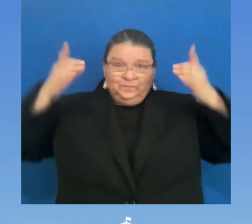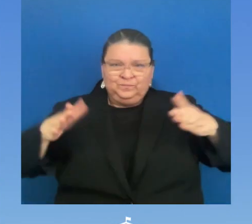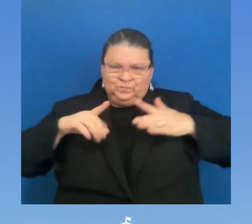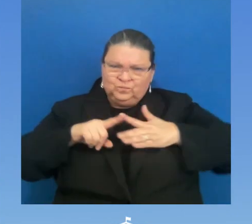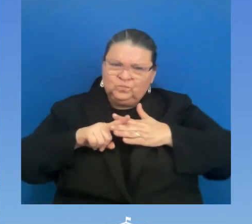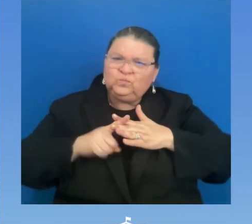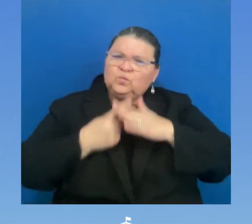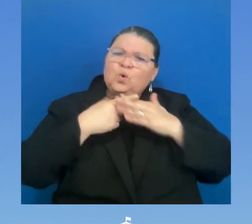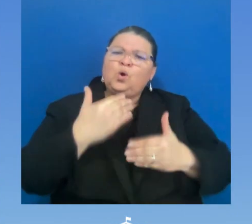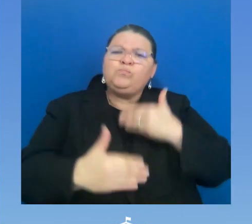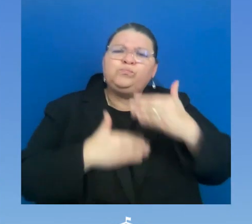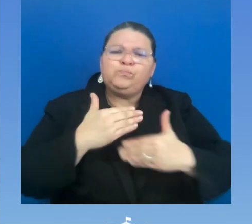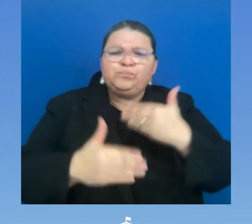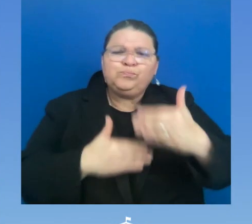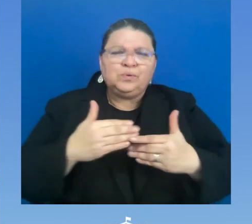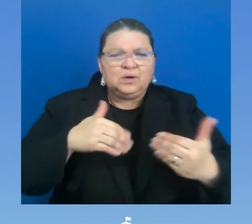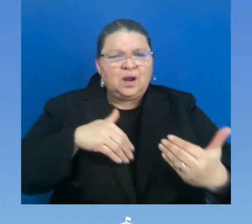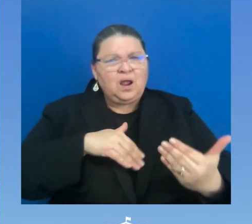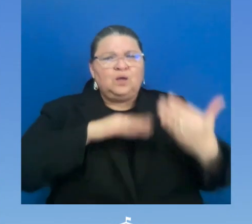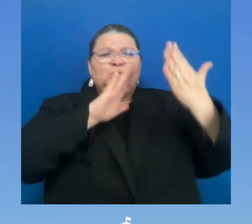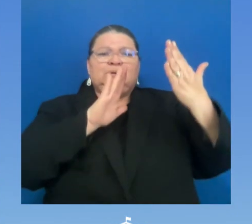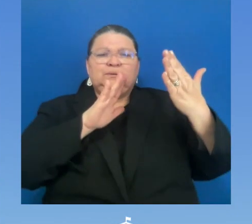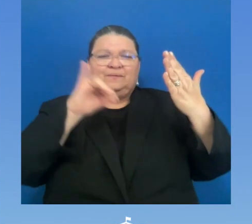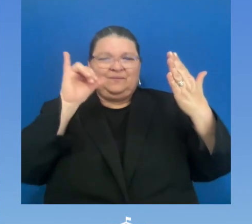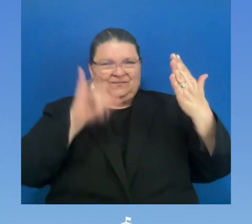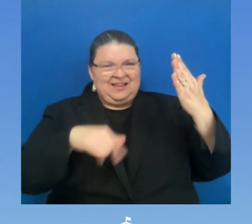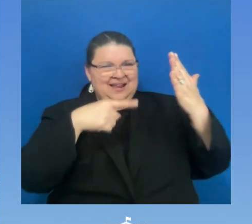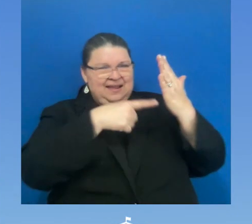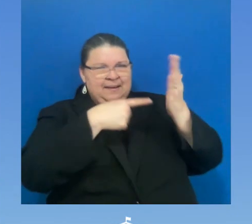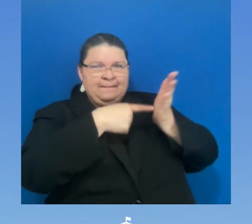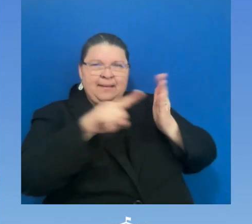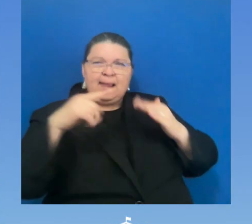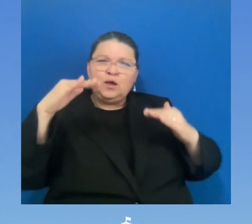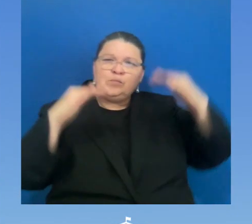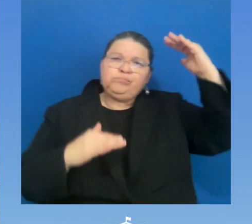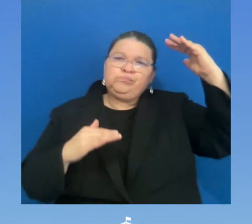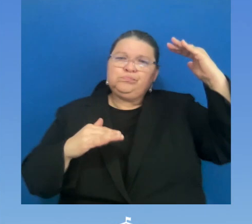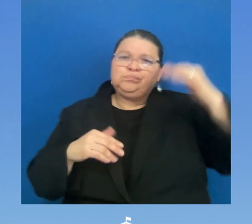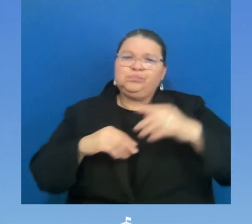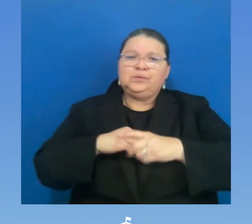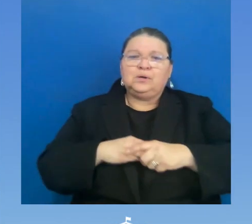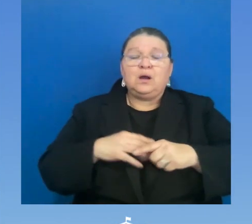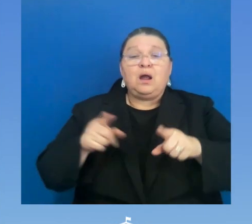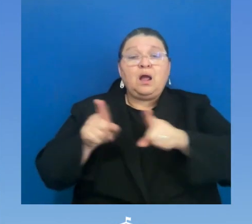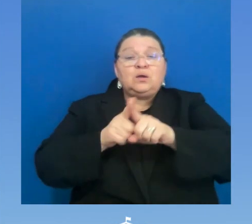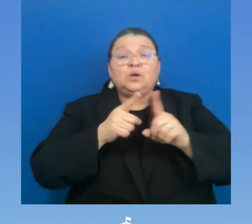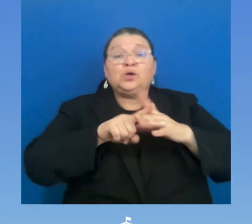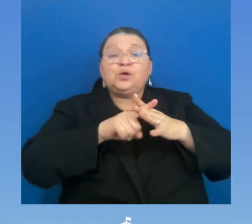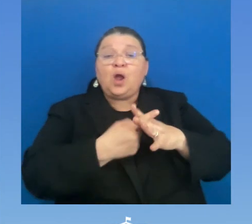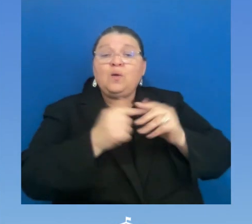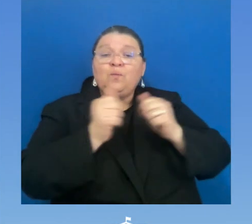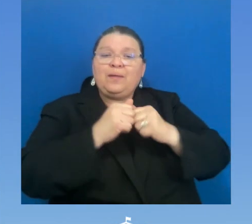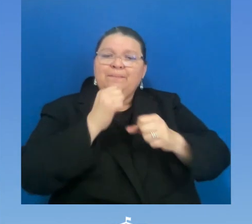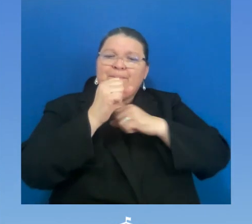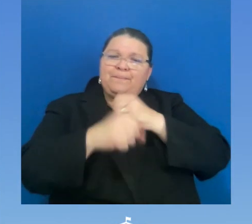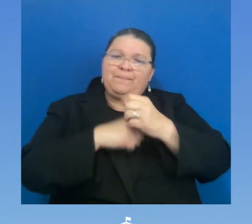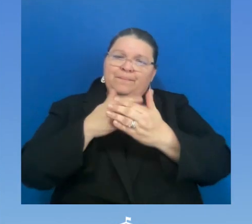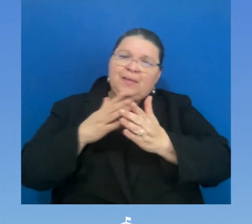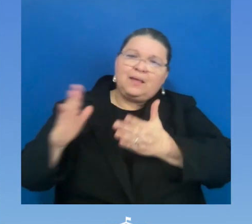We passed the American Rescue Plan, which provided immediate relief to millions of women who were severely impacted by the pandemic.